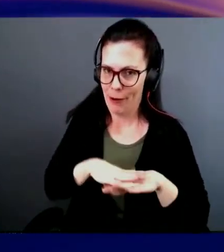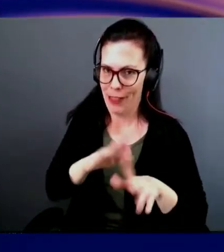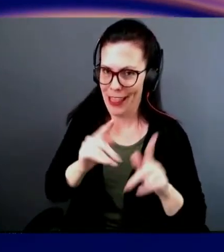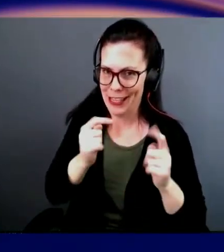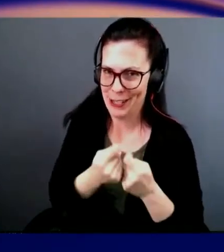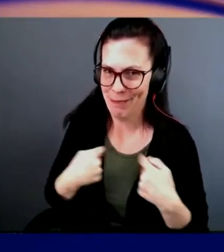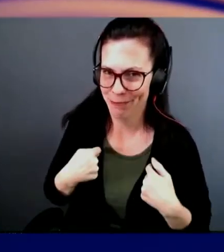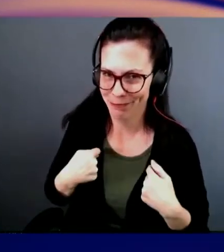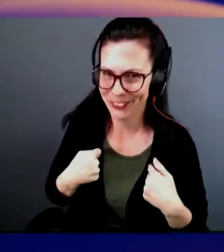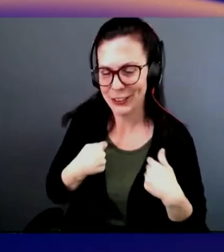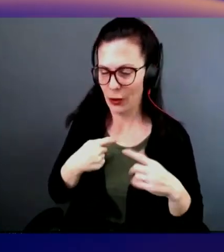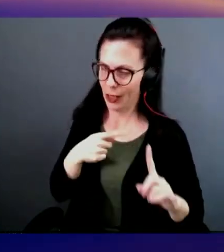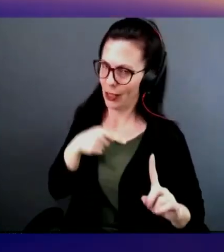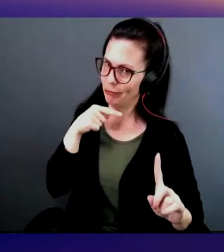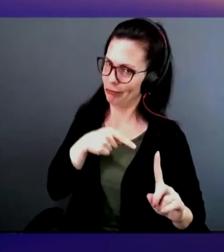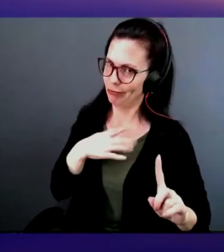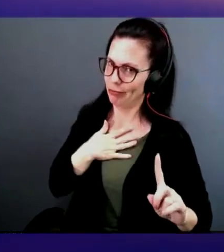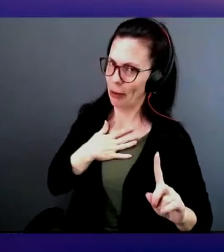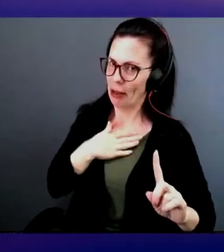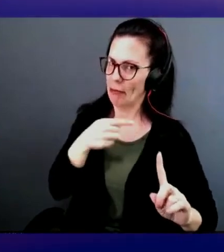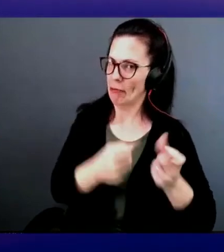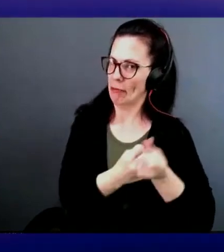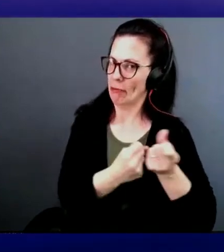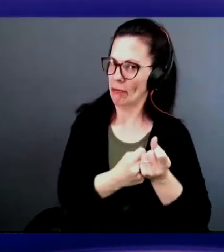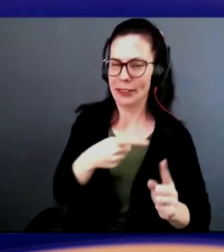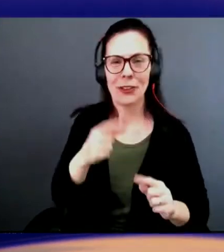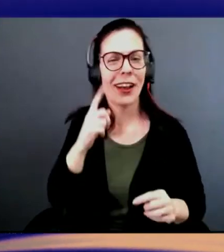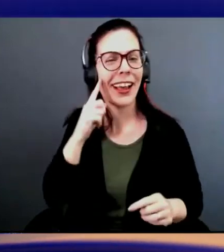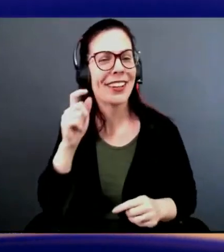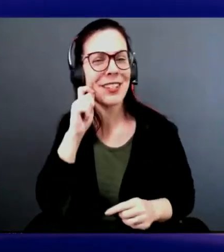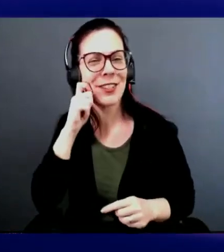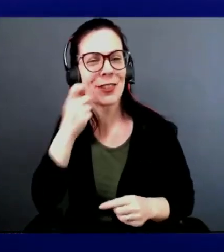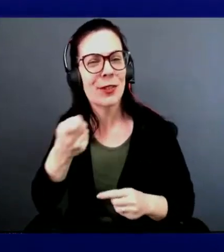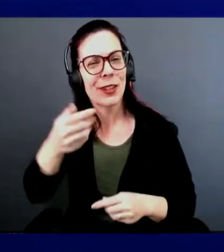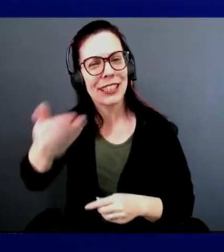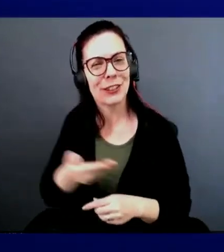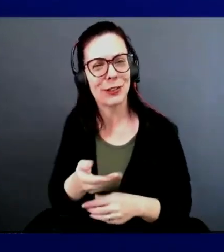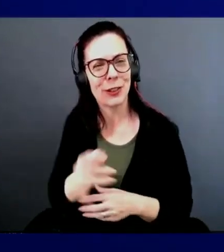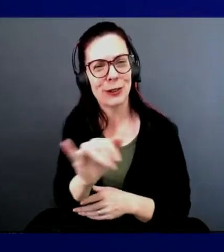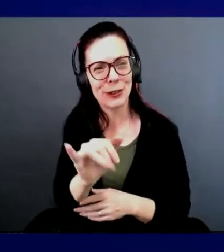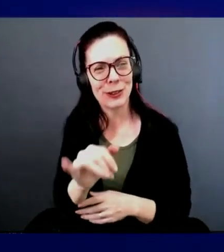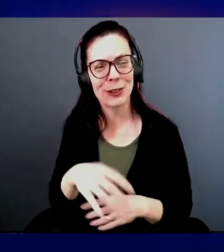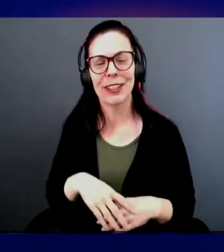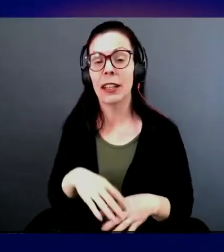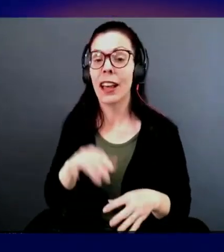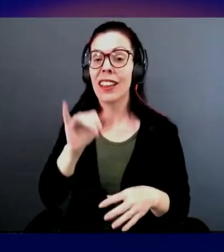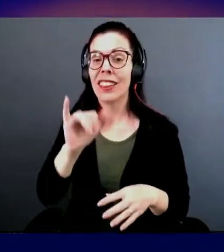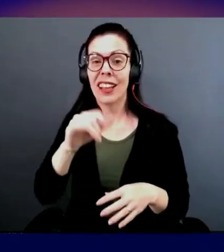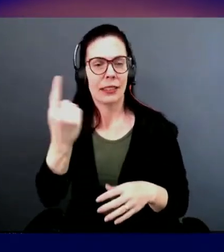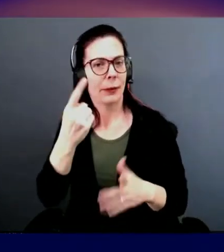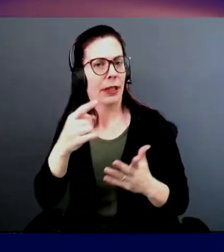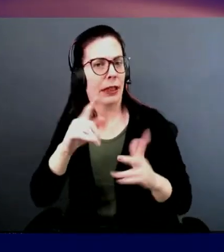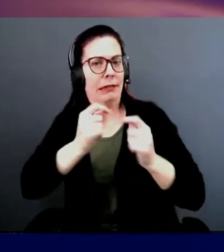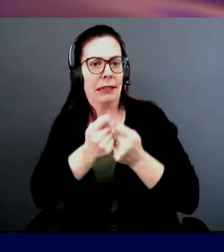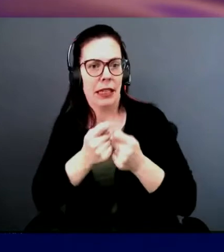So I thought it was a pretty cool introduction too. And it's something that the team has been working on quite a bit.